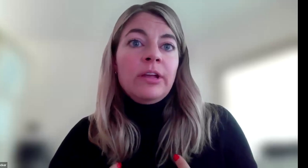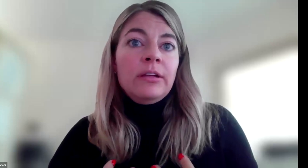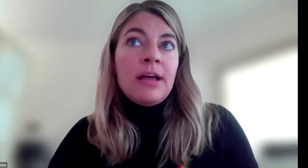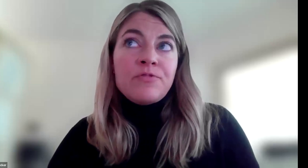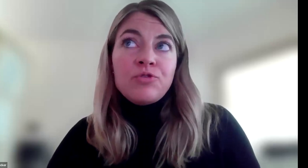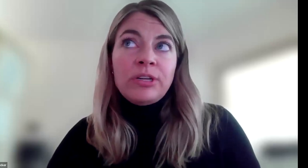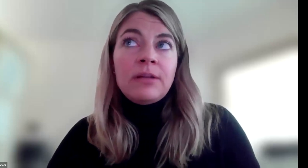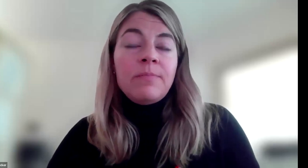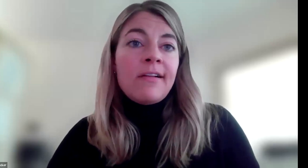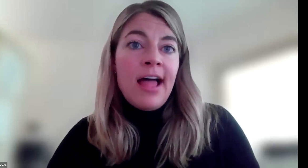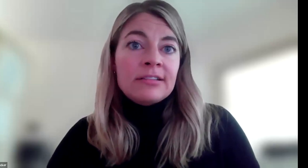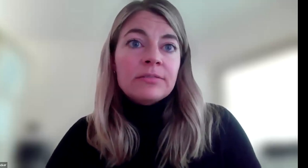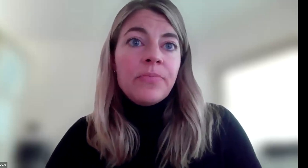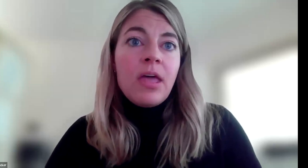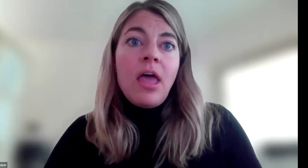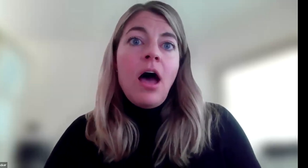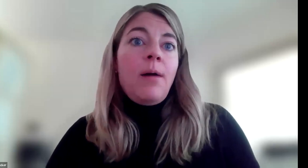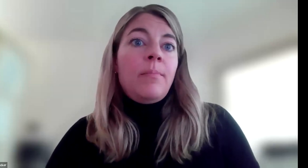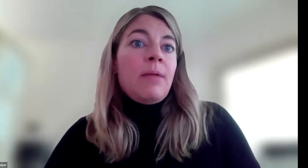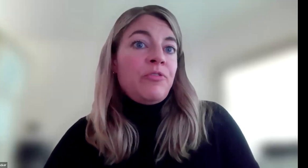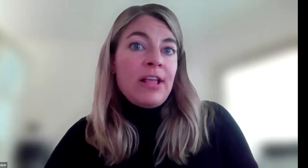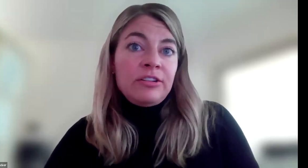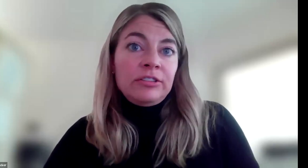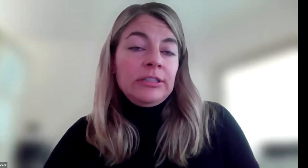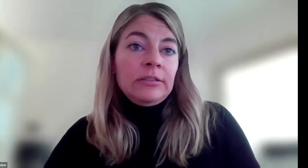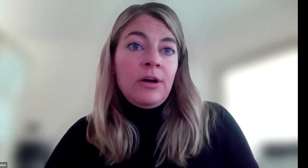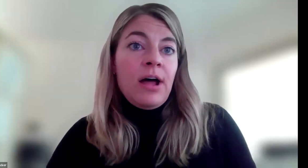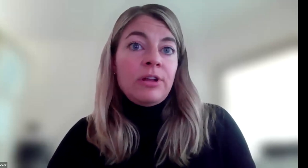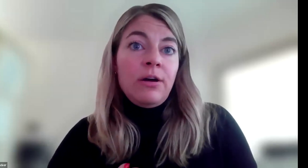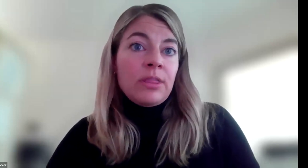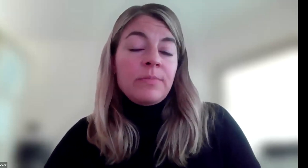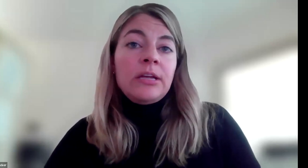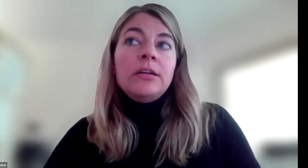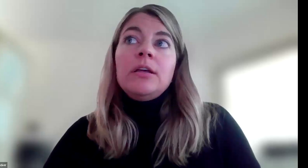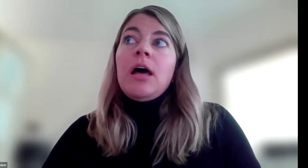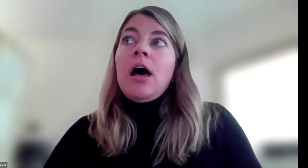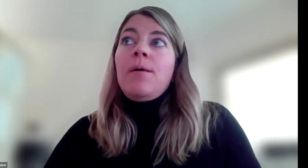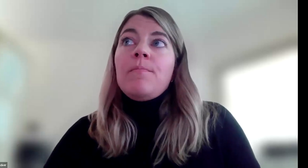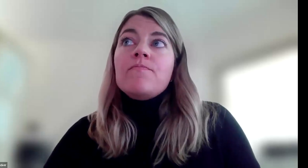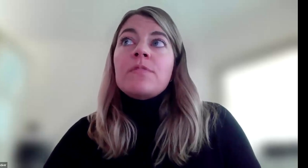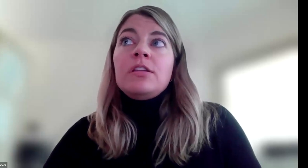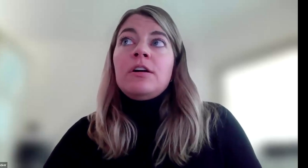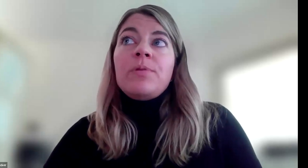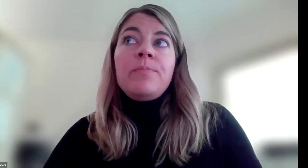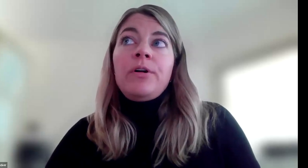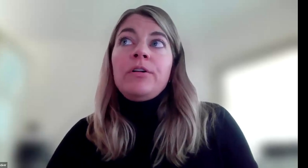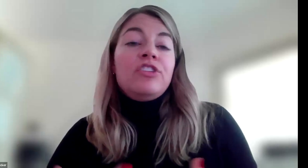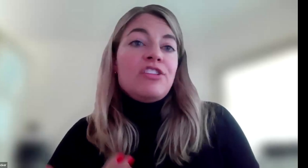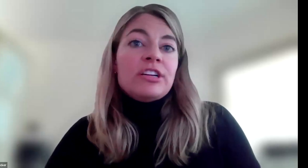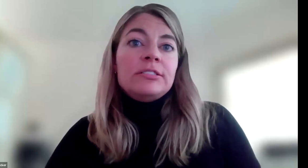My professors didn't know how to deal with me. You know, people judges and other persons that I dealt with didn't know how to